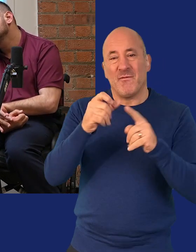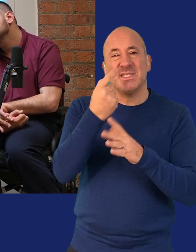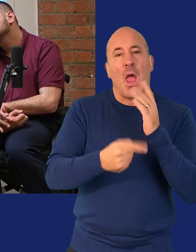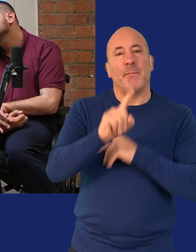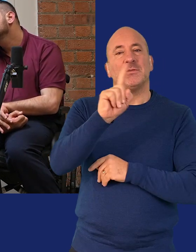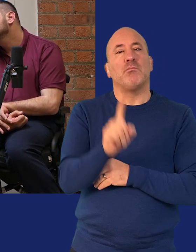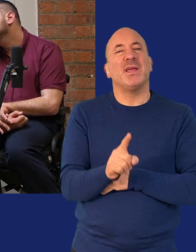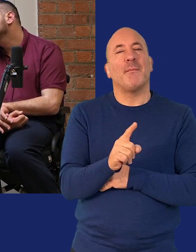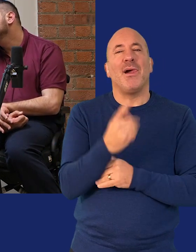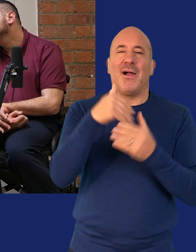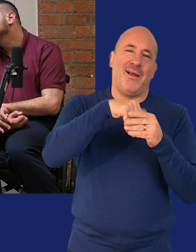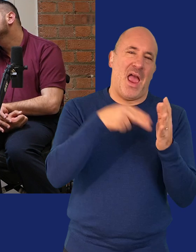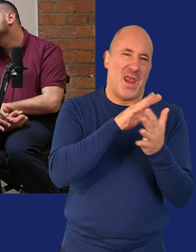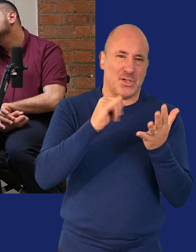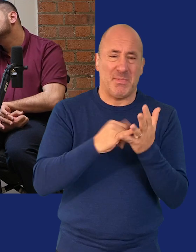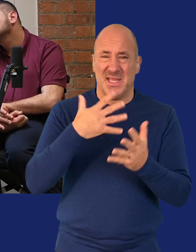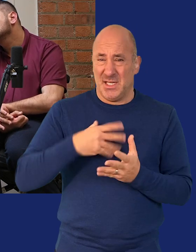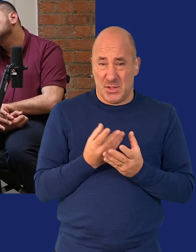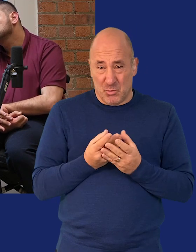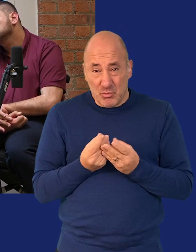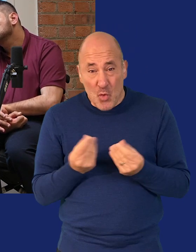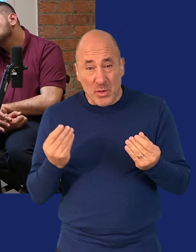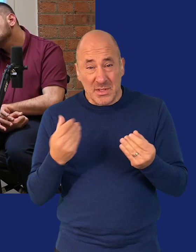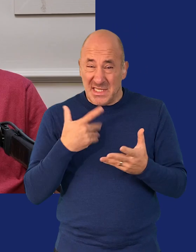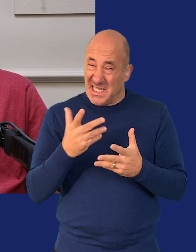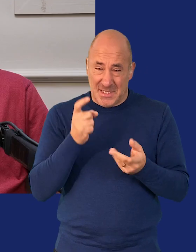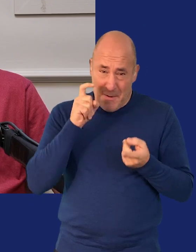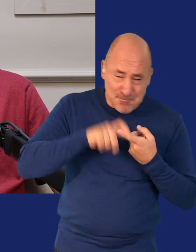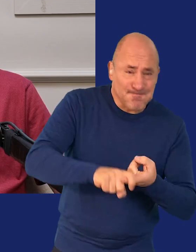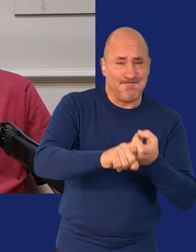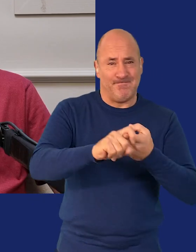commitment, and I think organizations need to really put more resources and